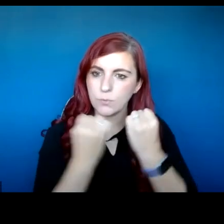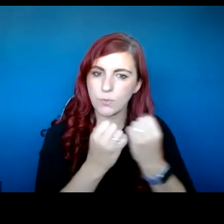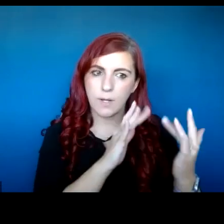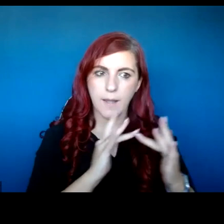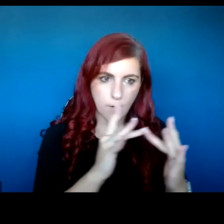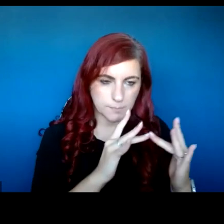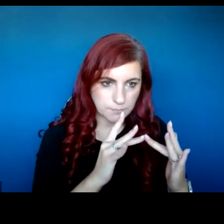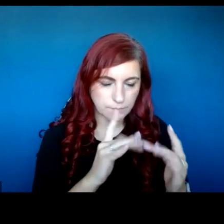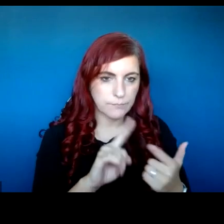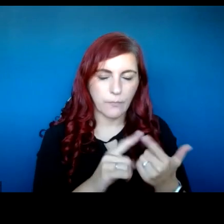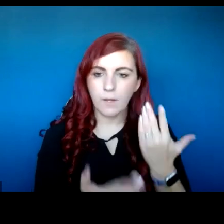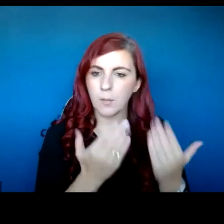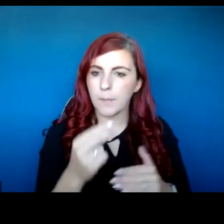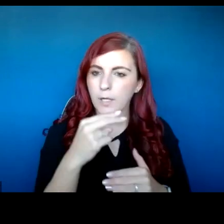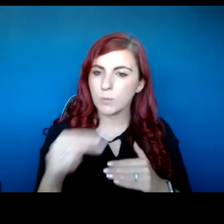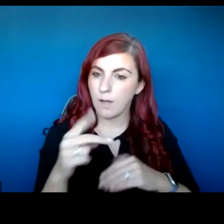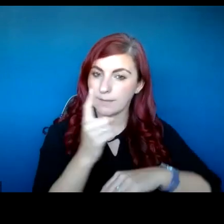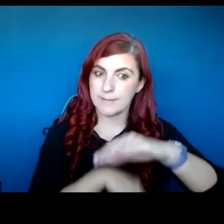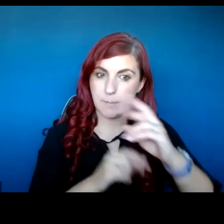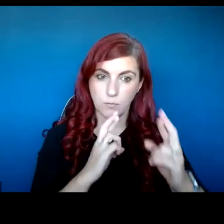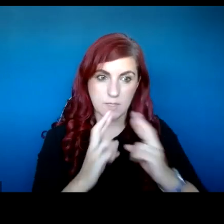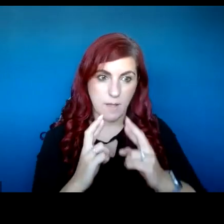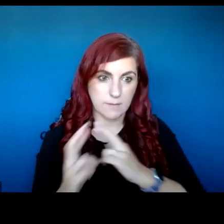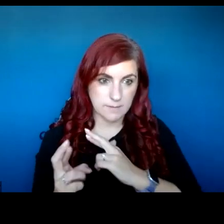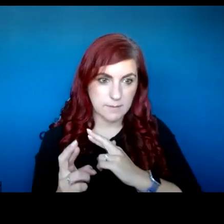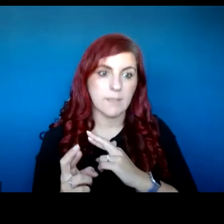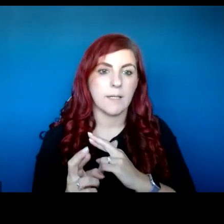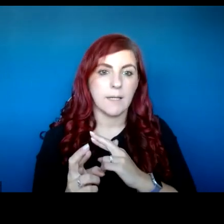Compared to non-disabled respondents our disabled respondents indicate that